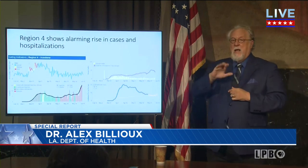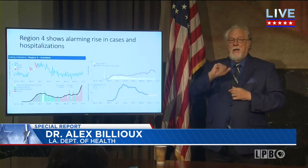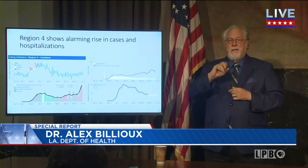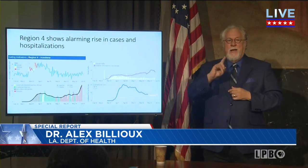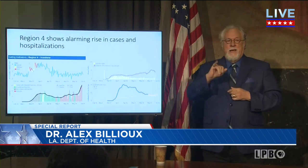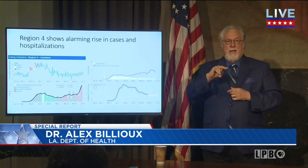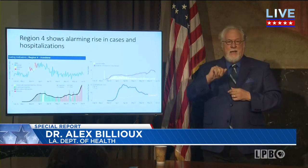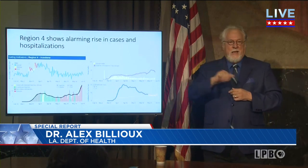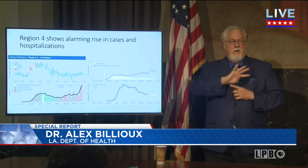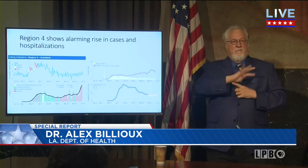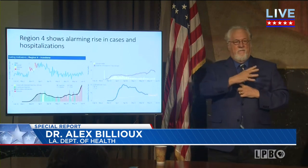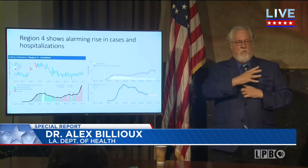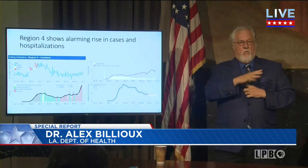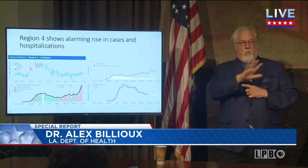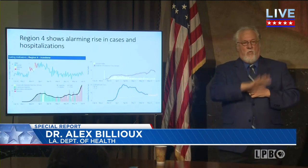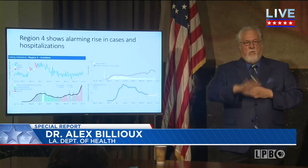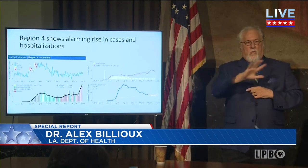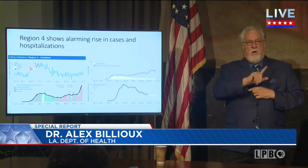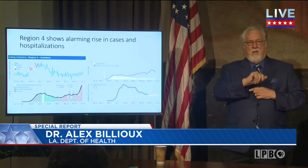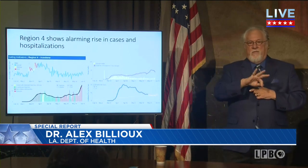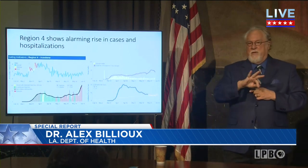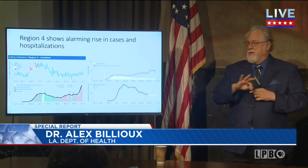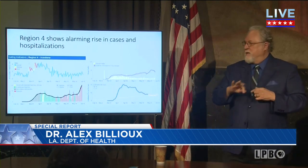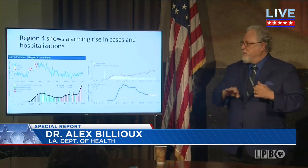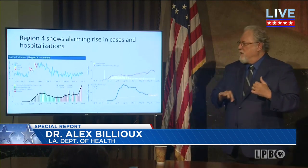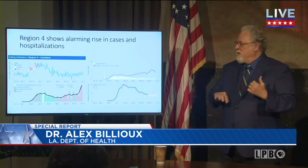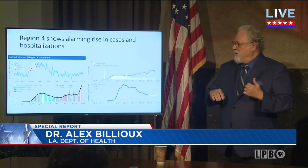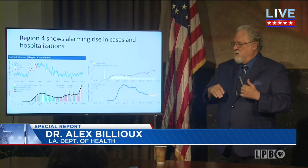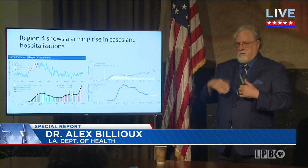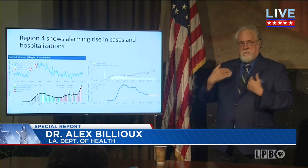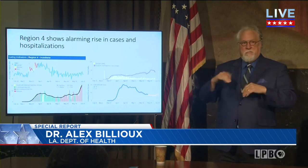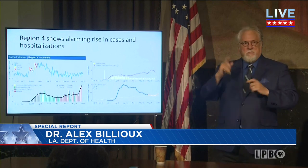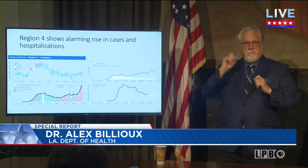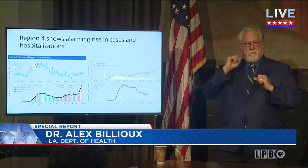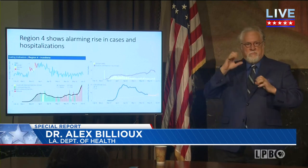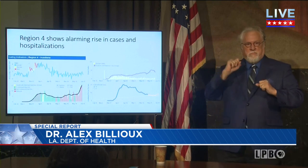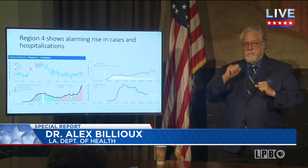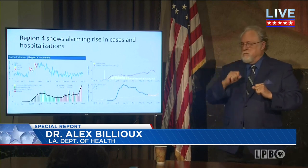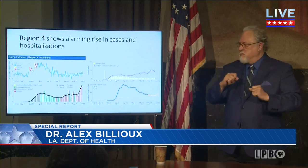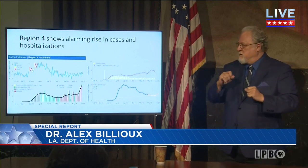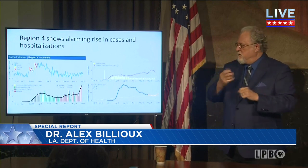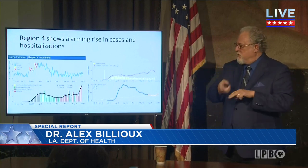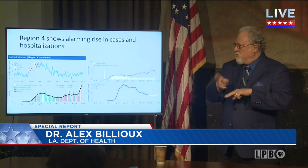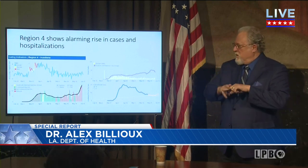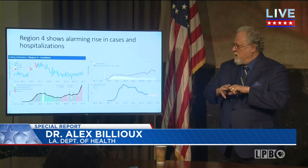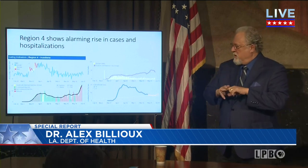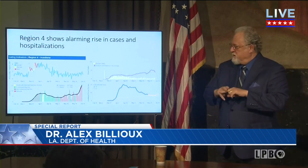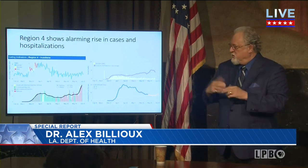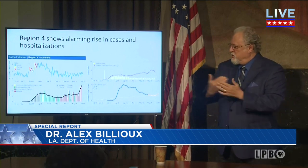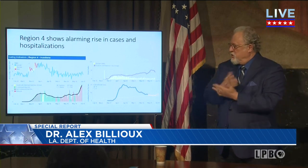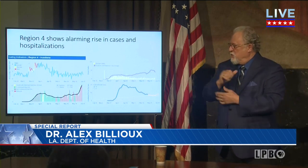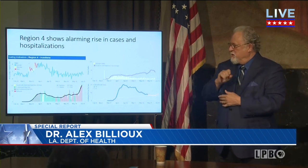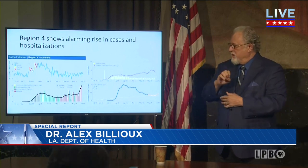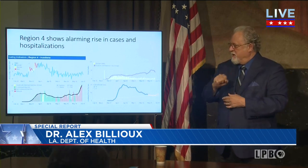THE REGIONS I'M GOING TO SHOW YOU NOW ERROR REAL CONCERNS.